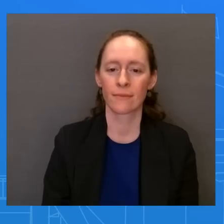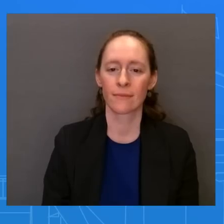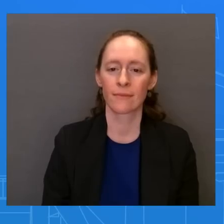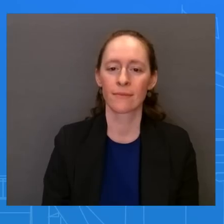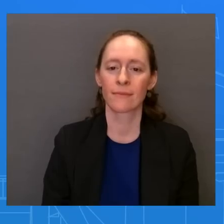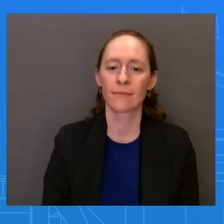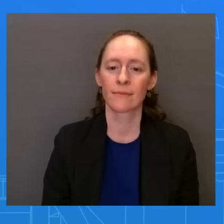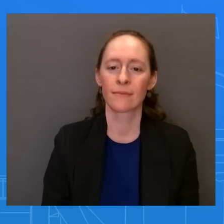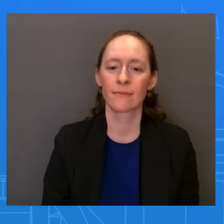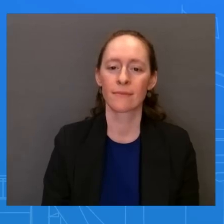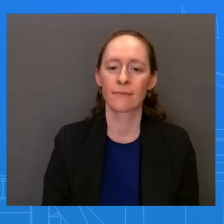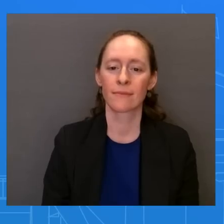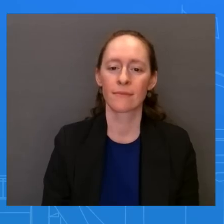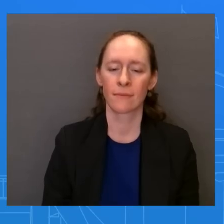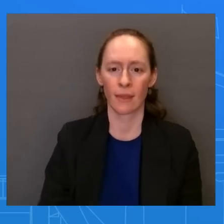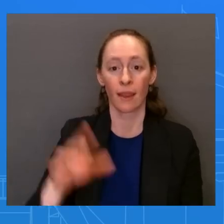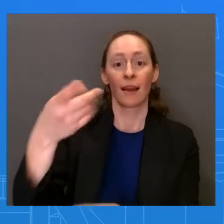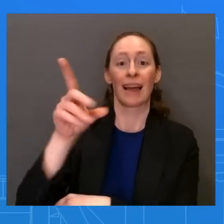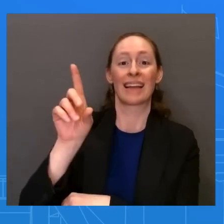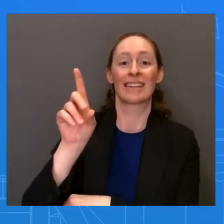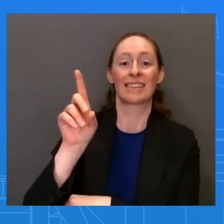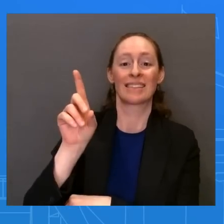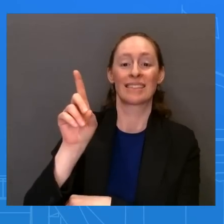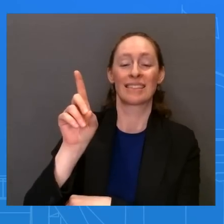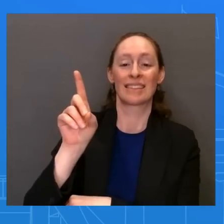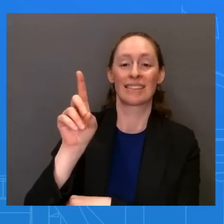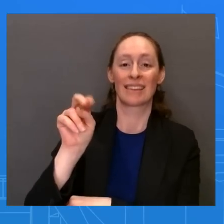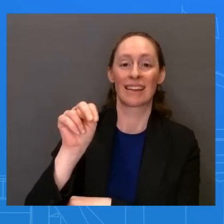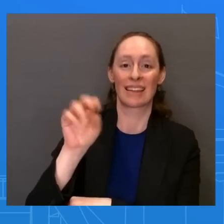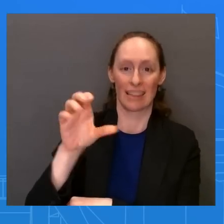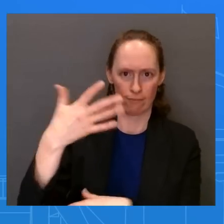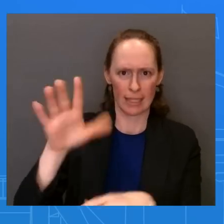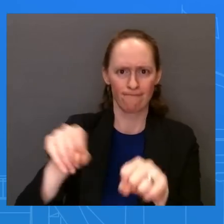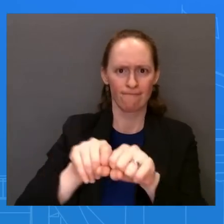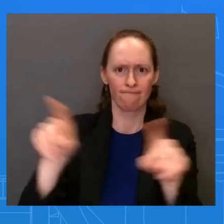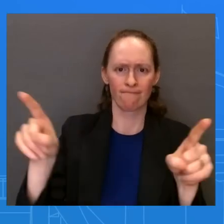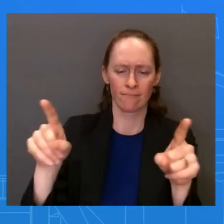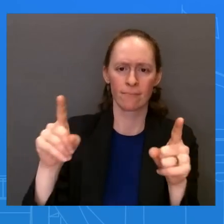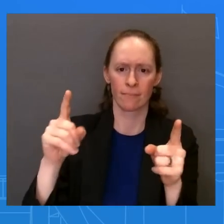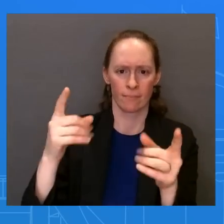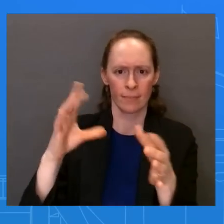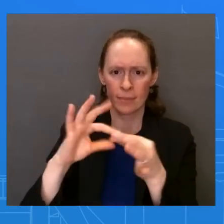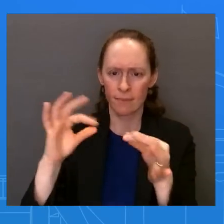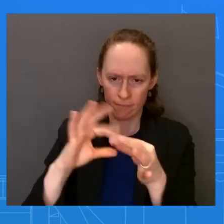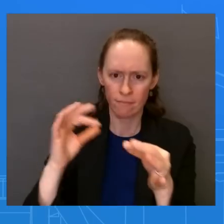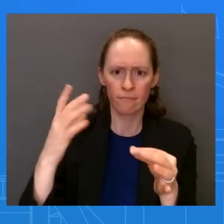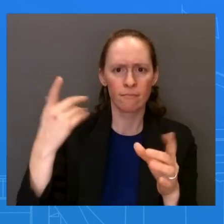to what we've already shared about this. So I'm just going to leave it to the statements that we put out